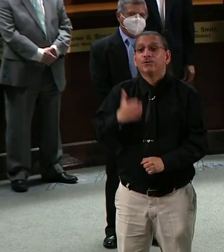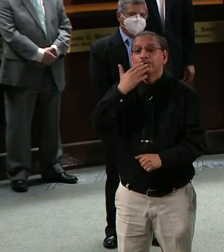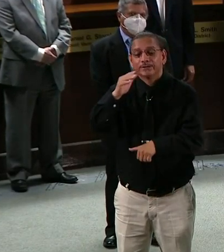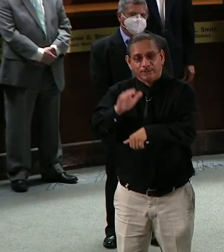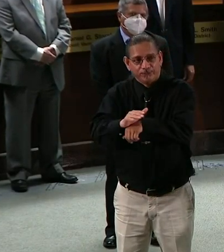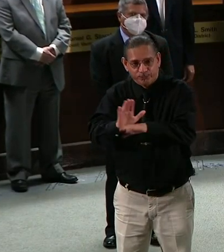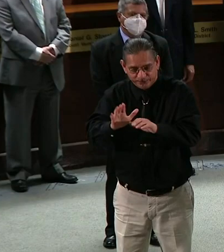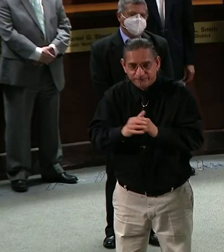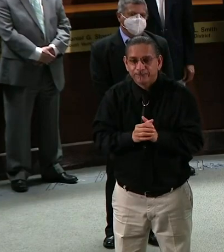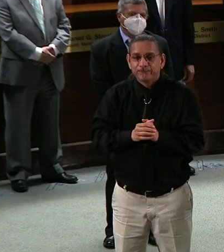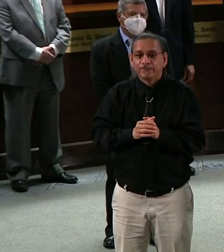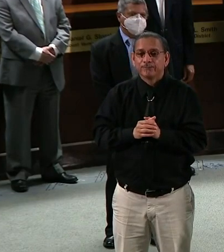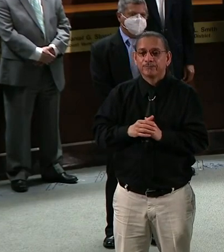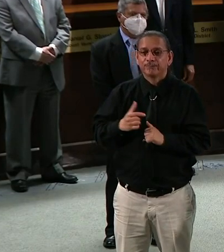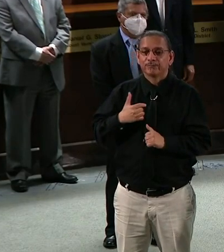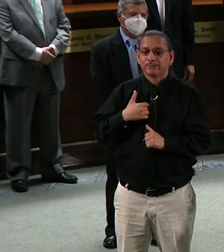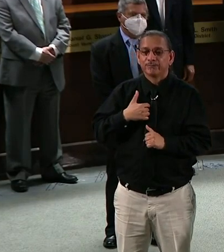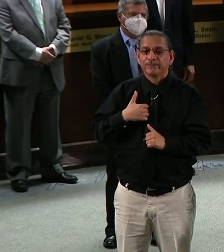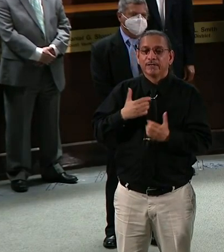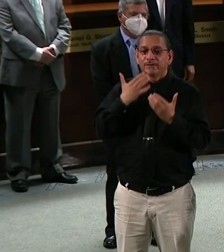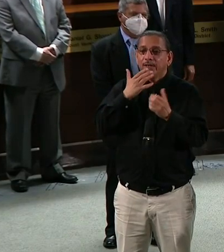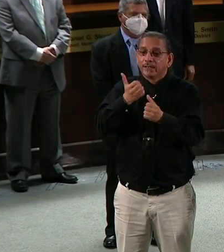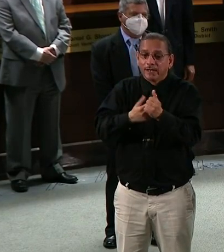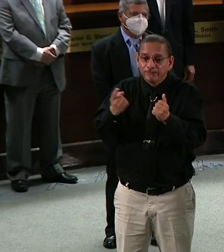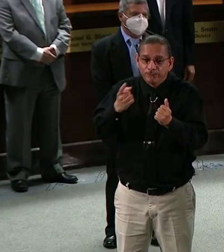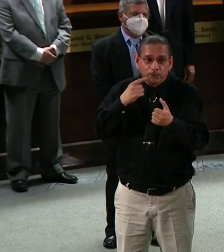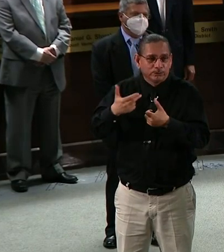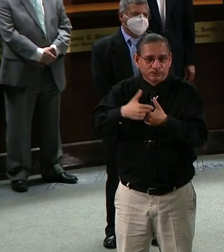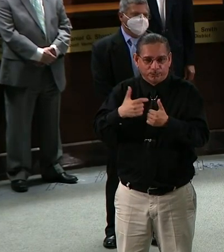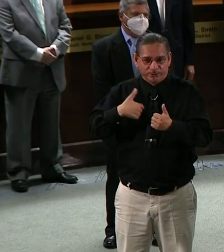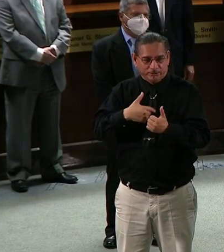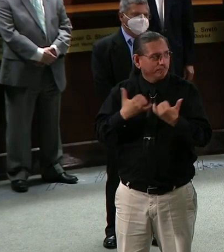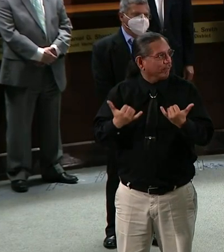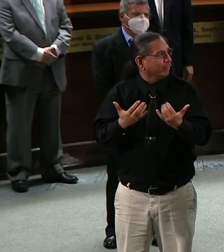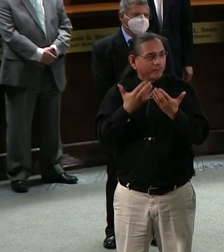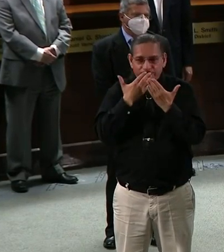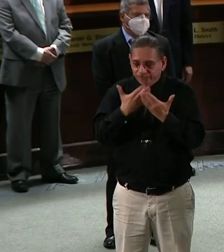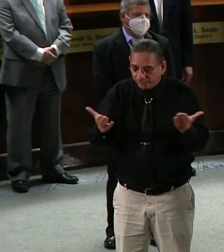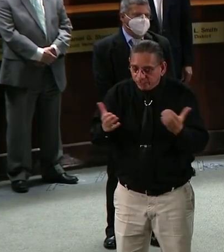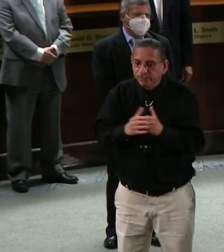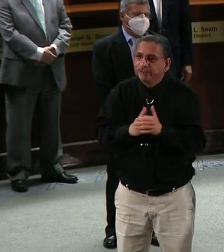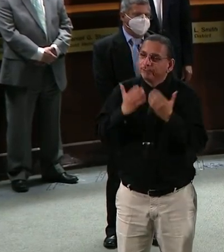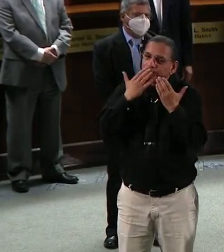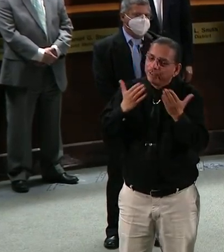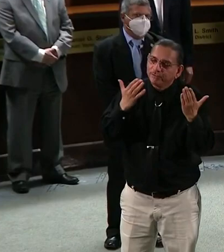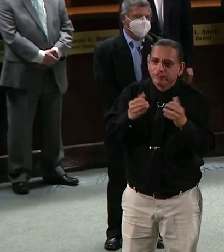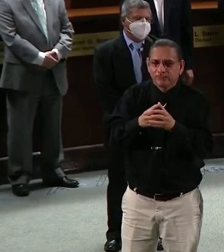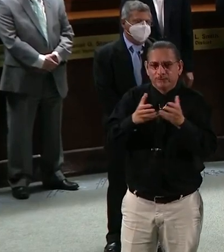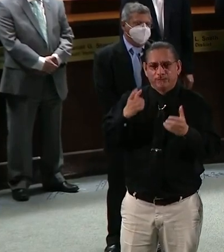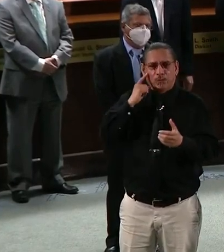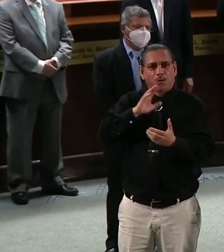THOSE COMPLICATED I GOT SYMPATHETIC YOU CONDONE THE HOTELS. AND STADIA AT THEM